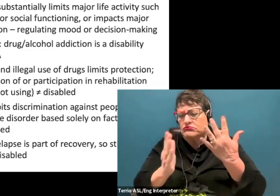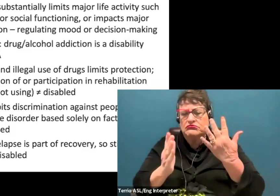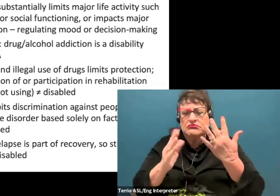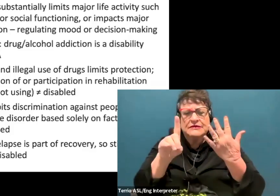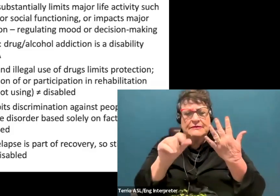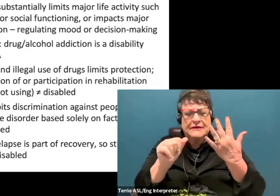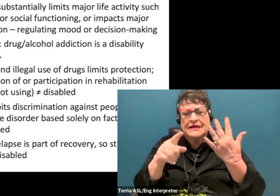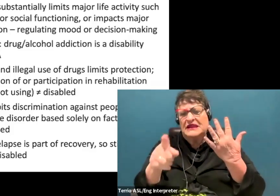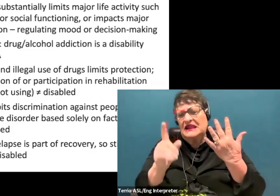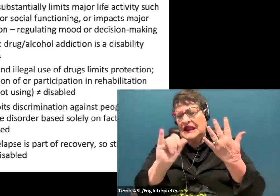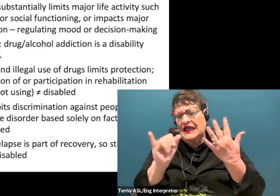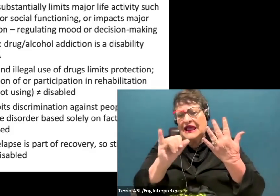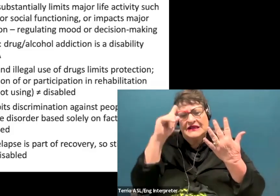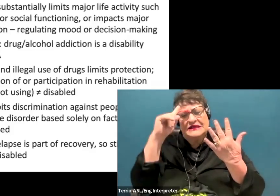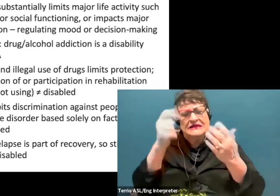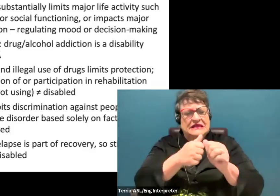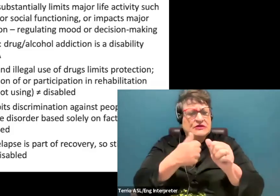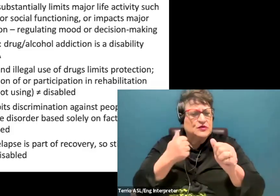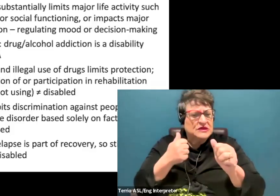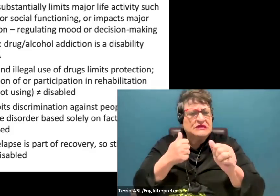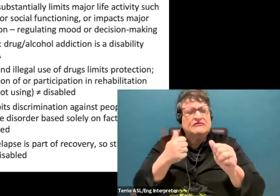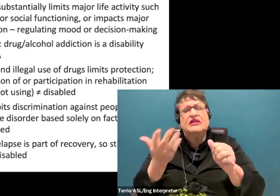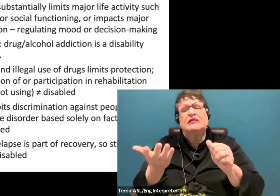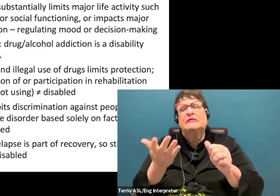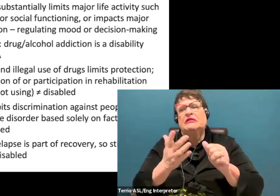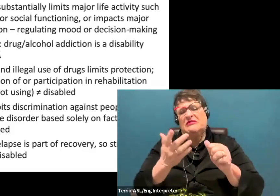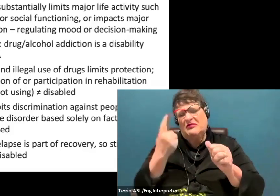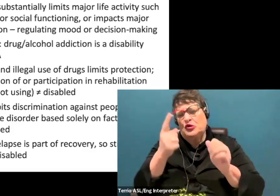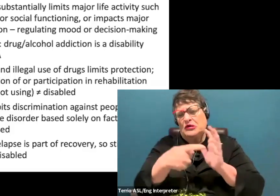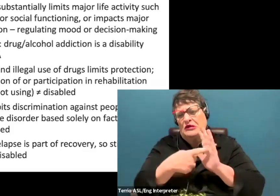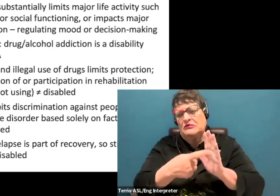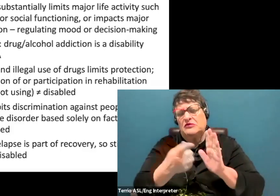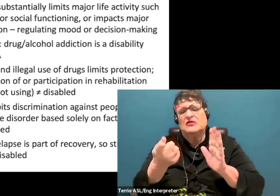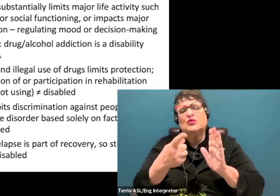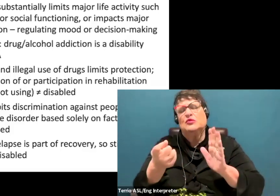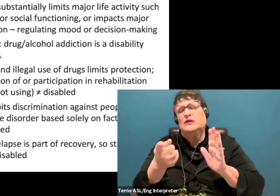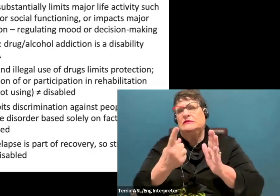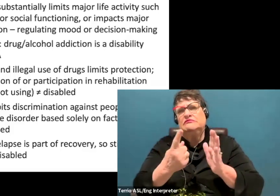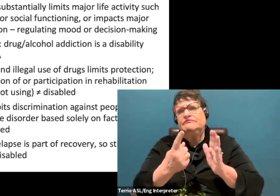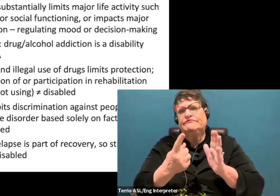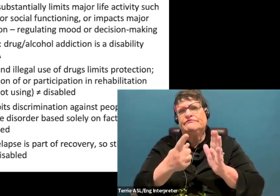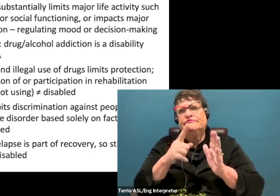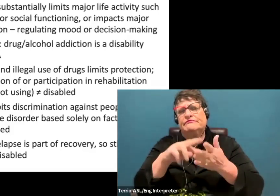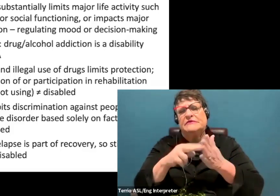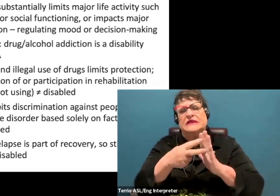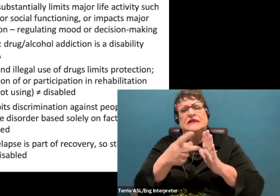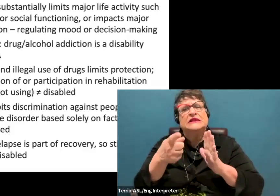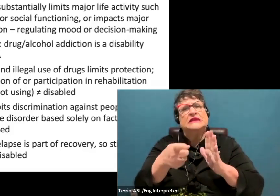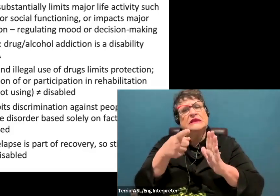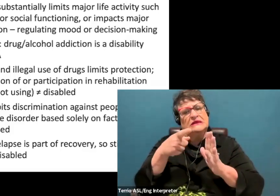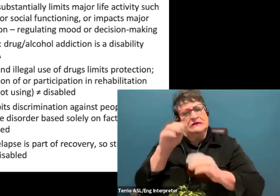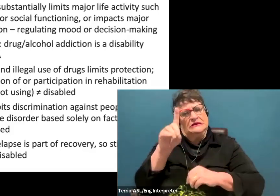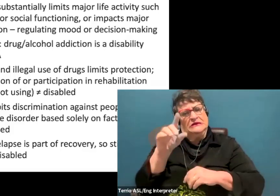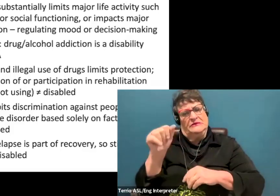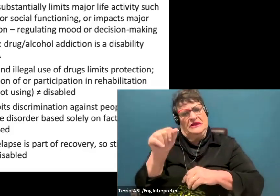like intellectual developmental disabilities, what we're talking about is a disability that has significant limitations